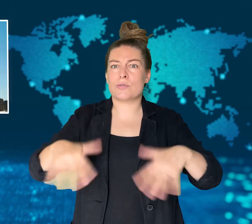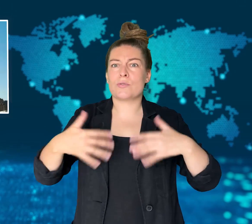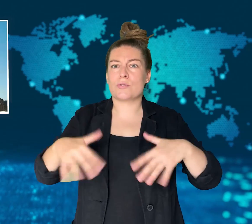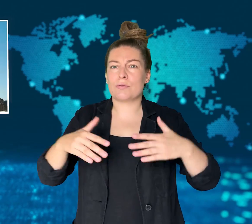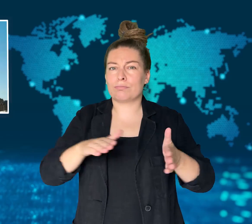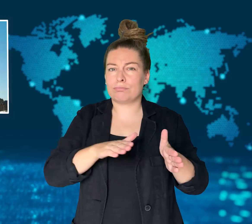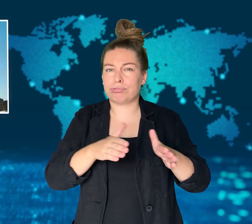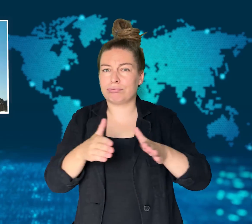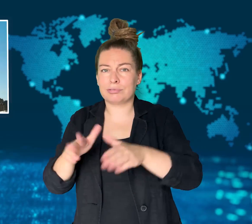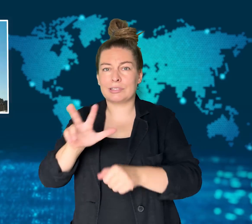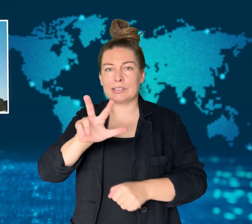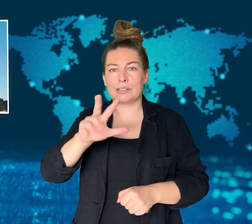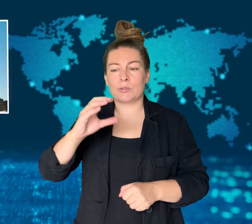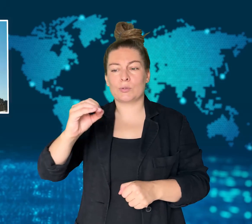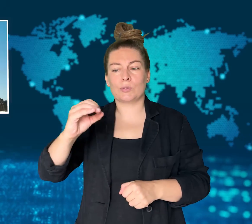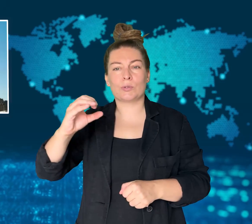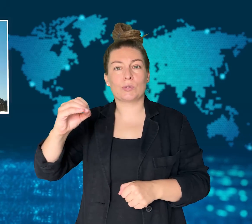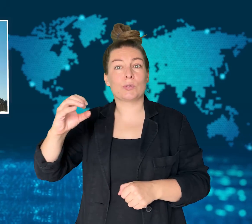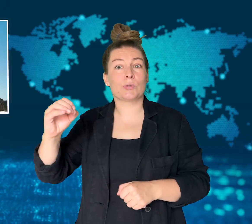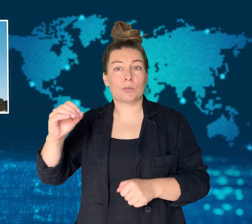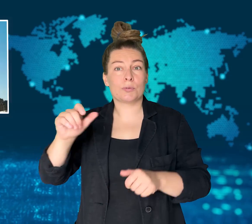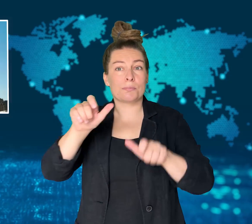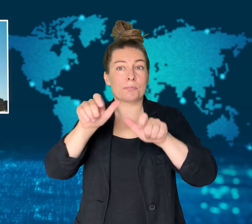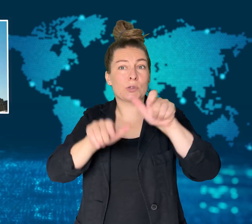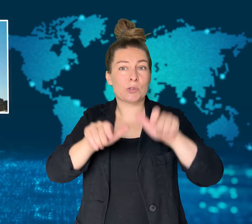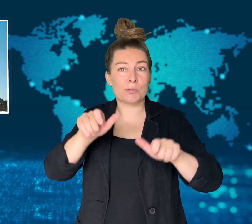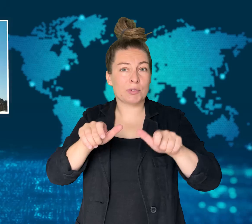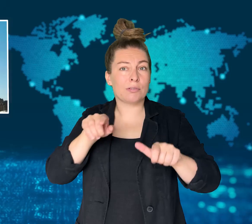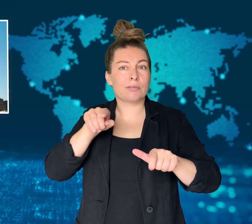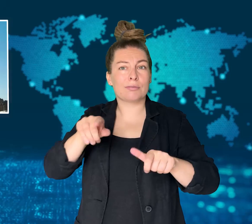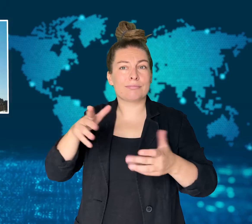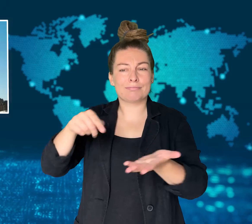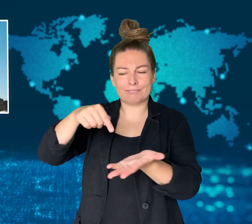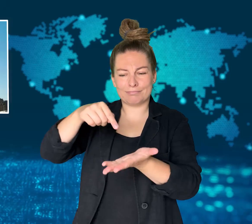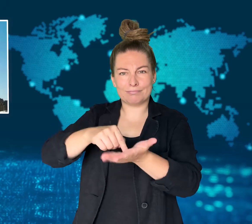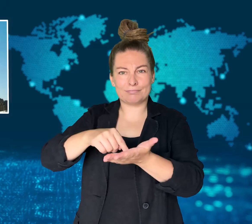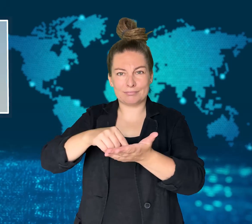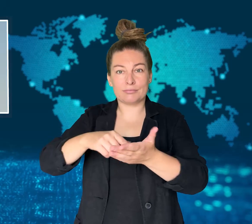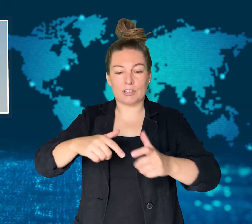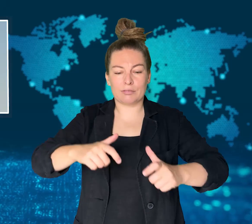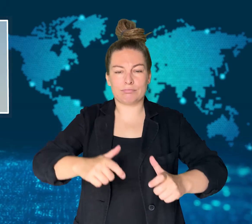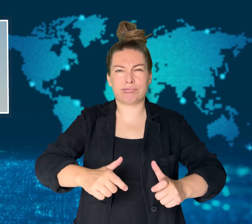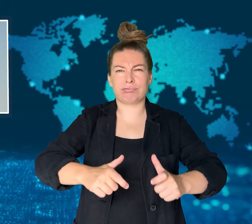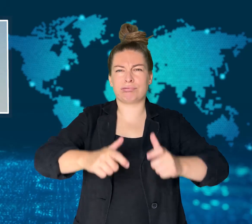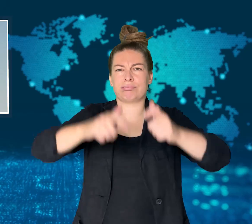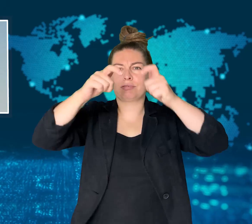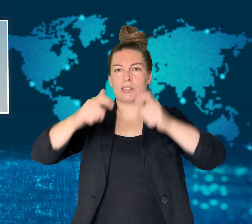on September 11, 2001.